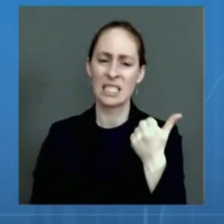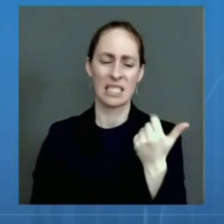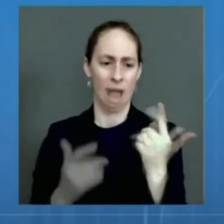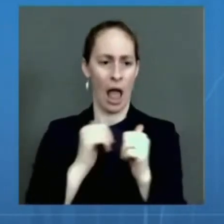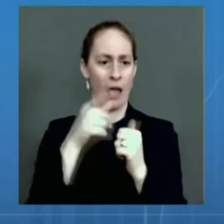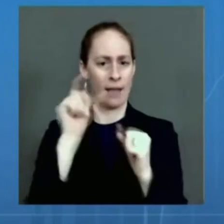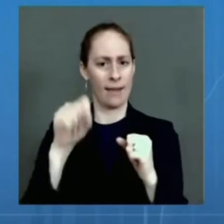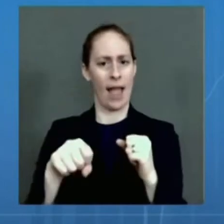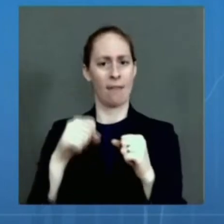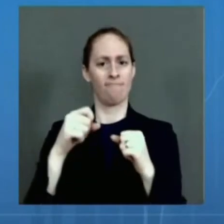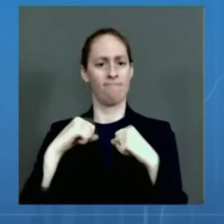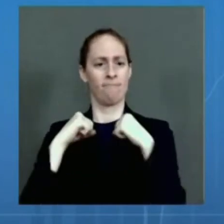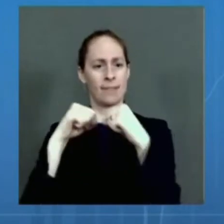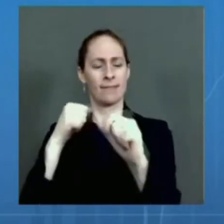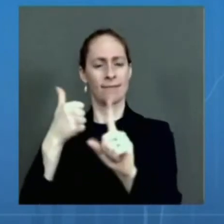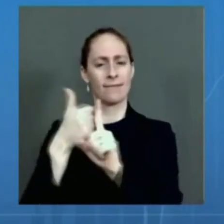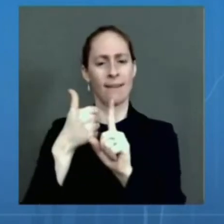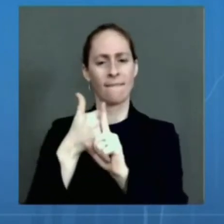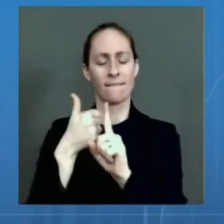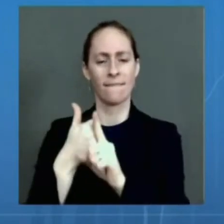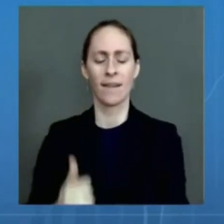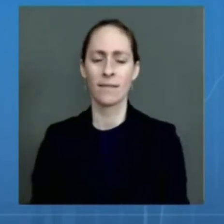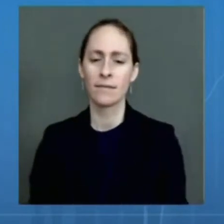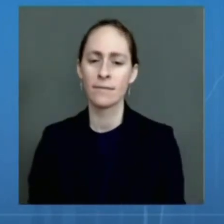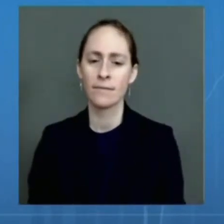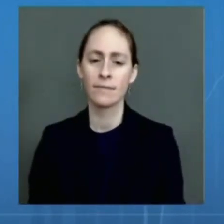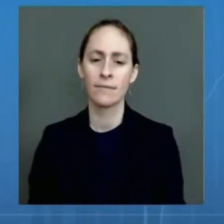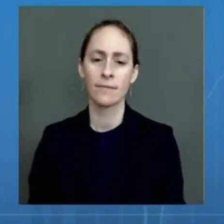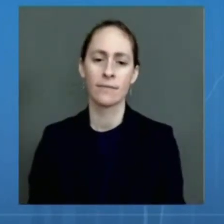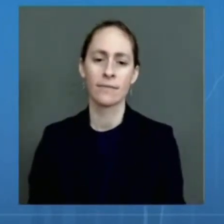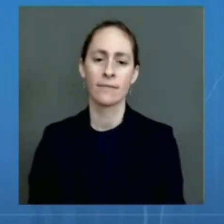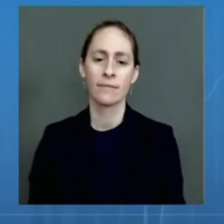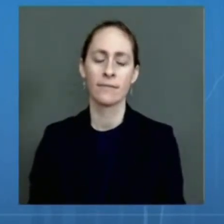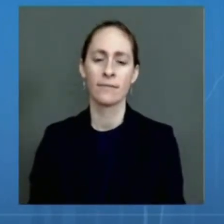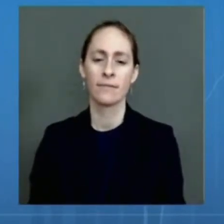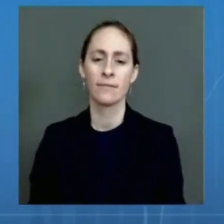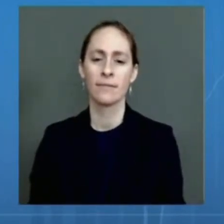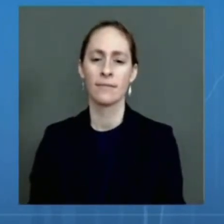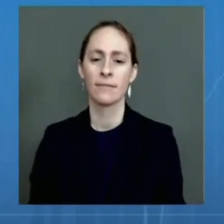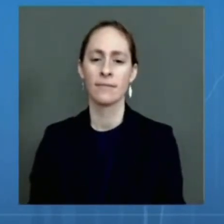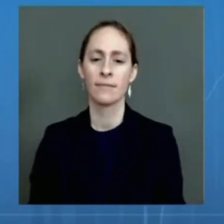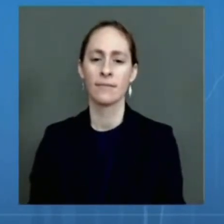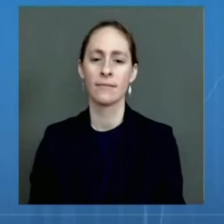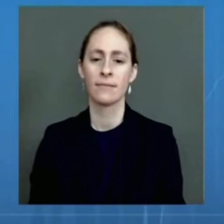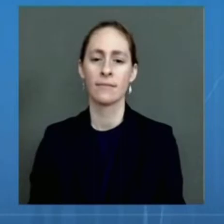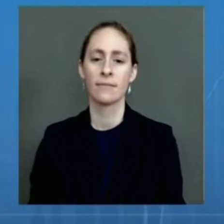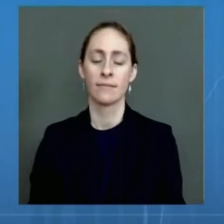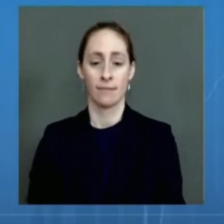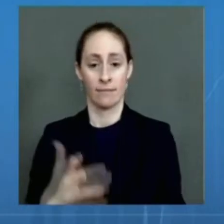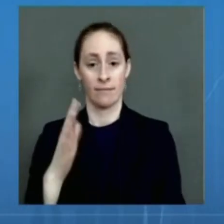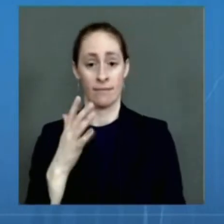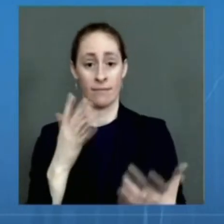YOU MENTIONED THE LOWERING OF PROTECTION AND IF YOU LOOK AT